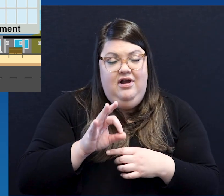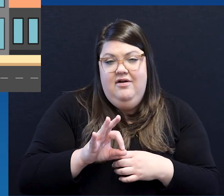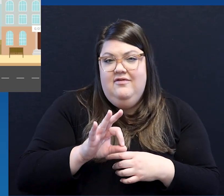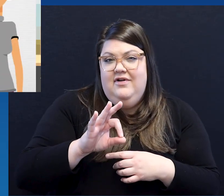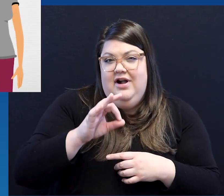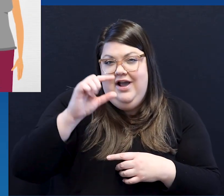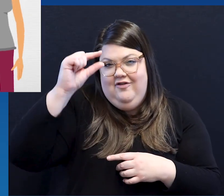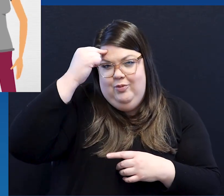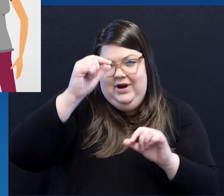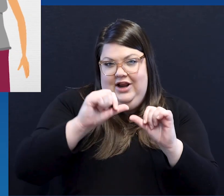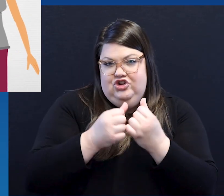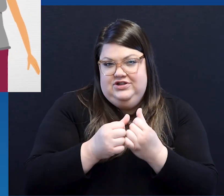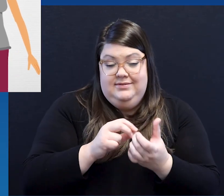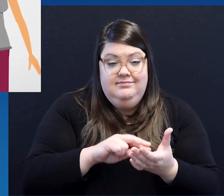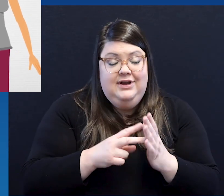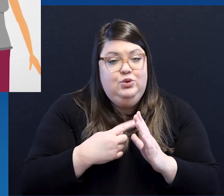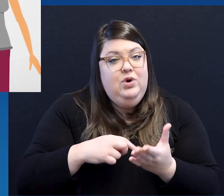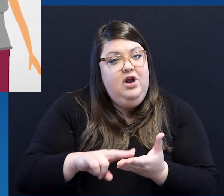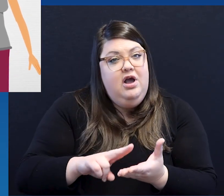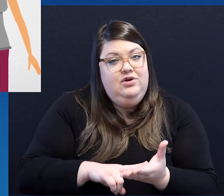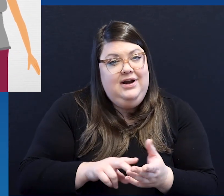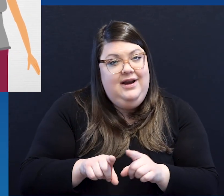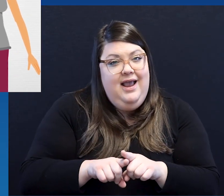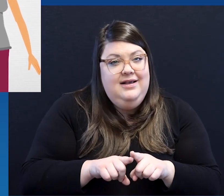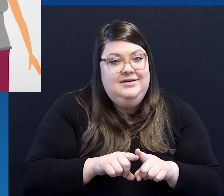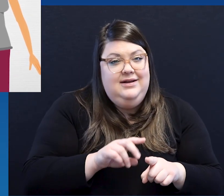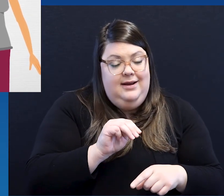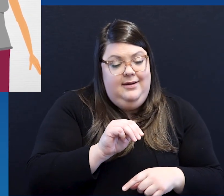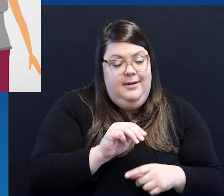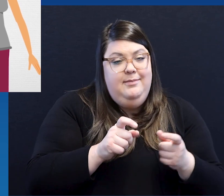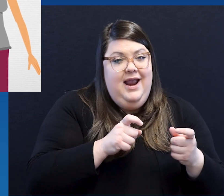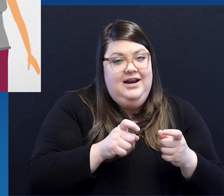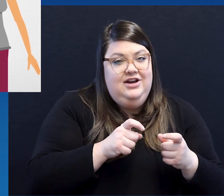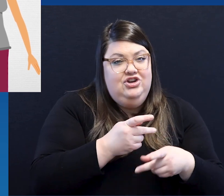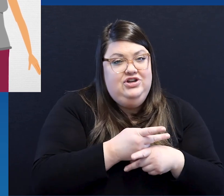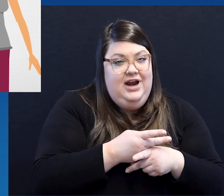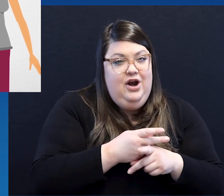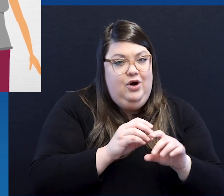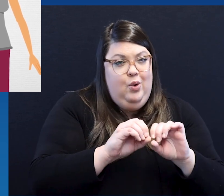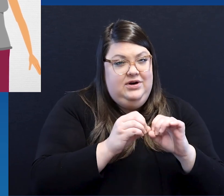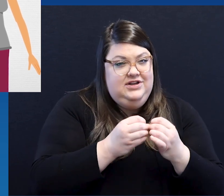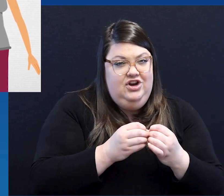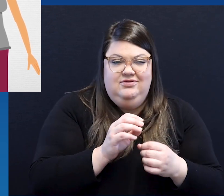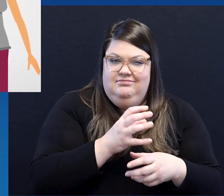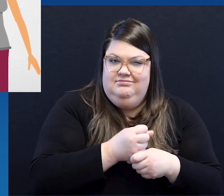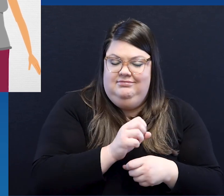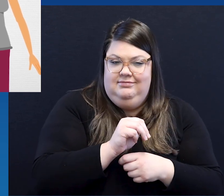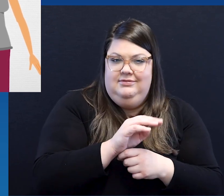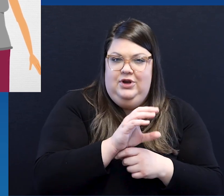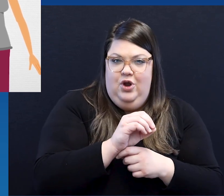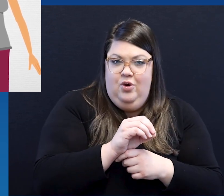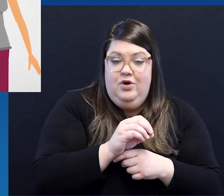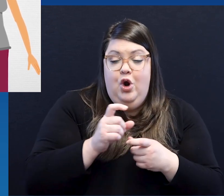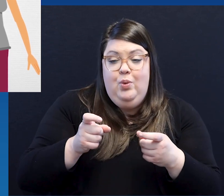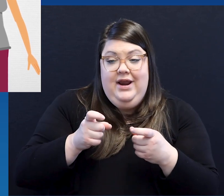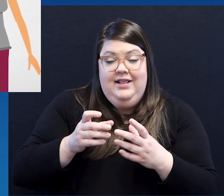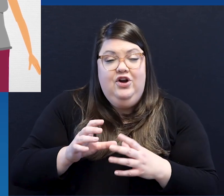for both Medicare and Medicaid. DDD is unique because it is a hybrid division of a government agency.